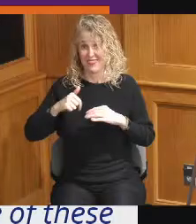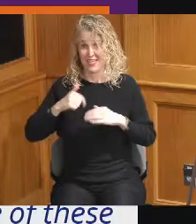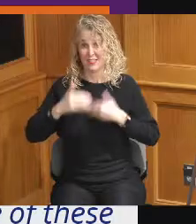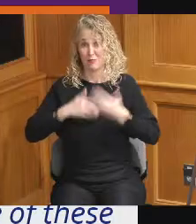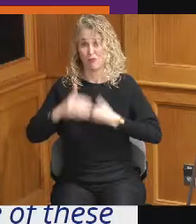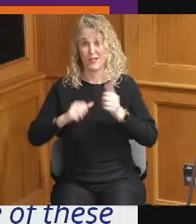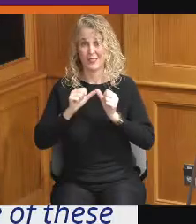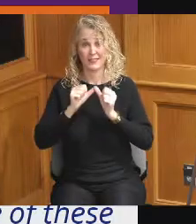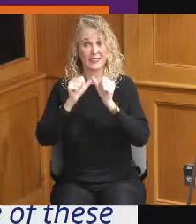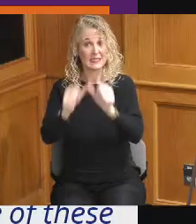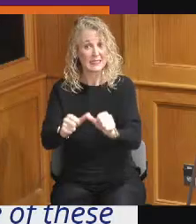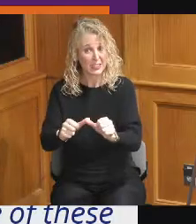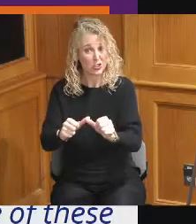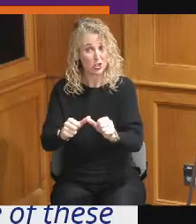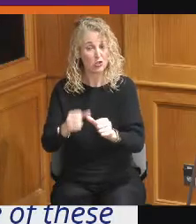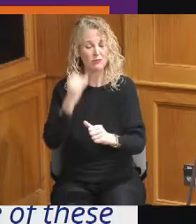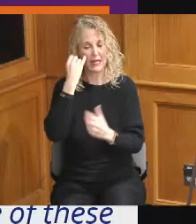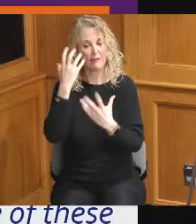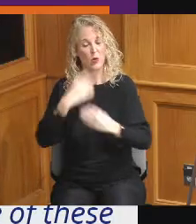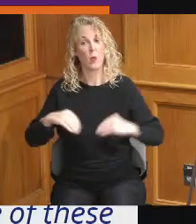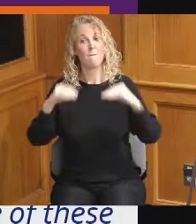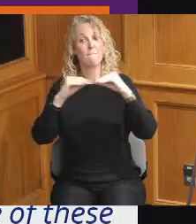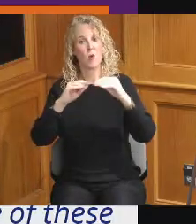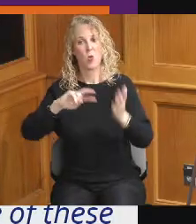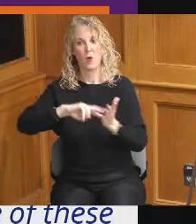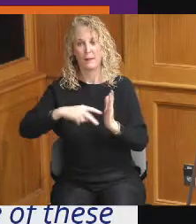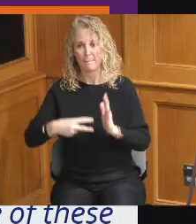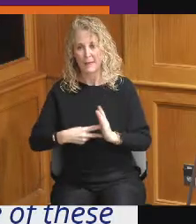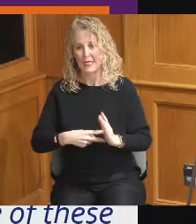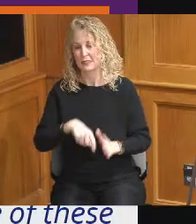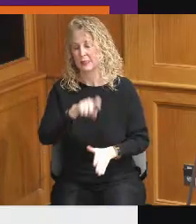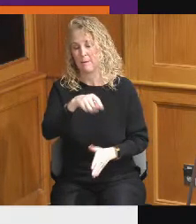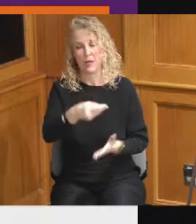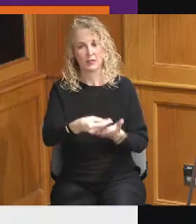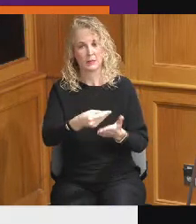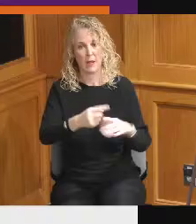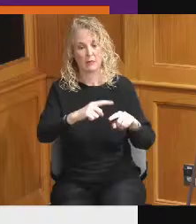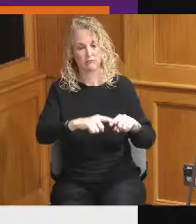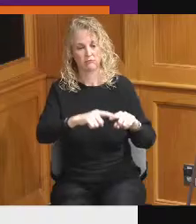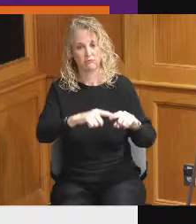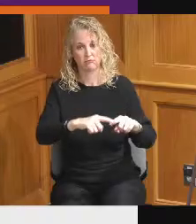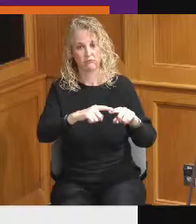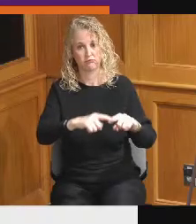especially if we want to do more in the county there has to be a long-term funding source and